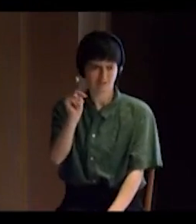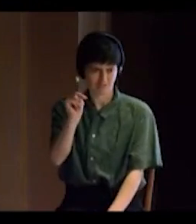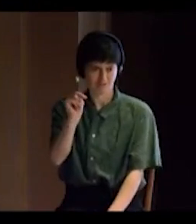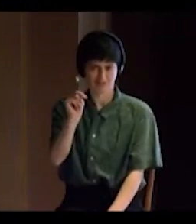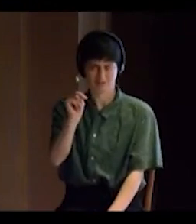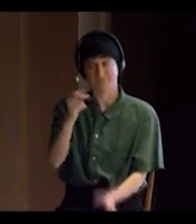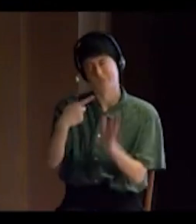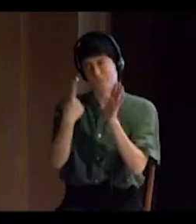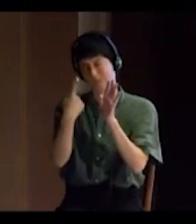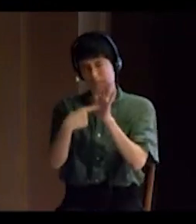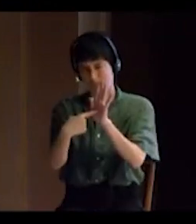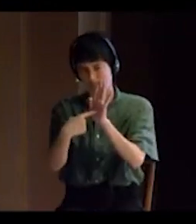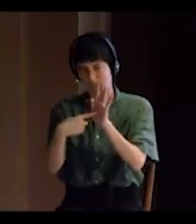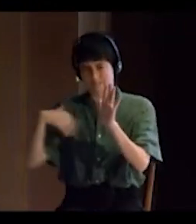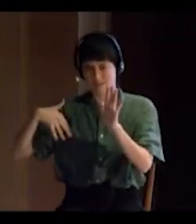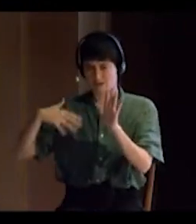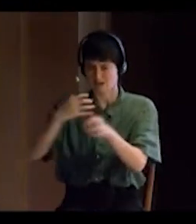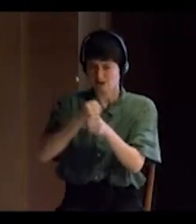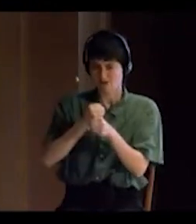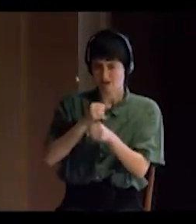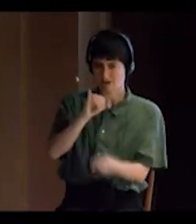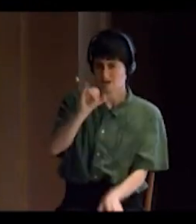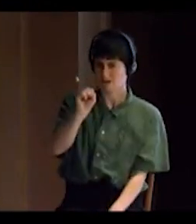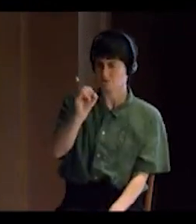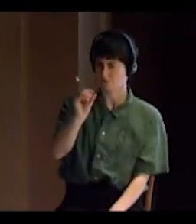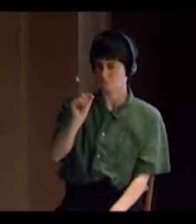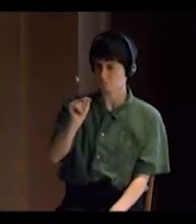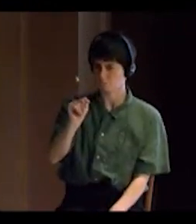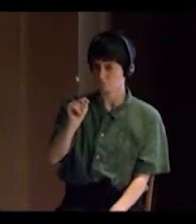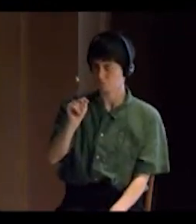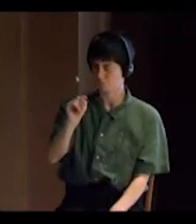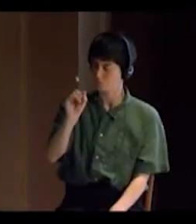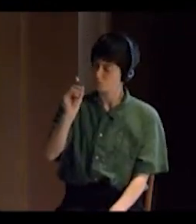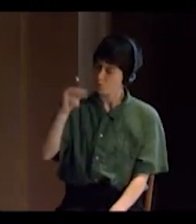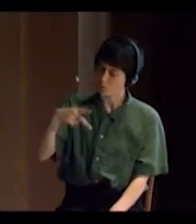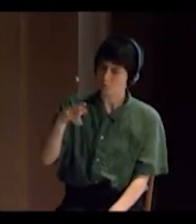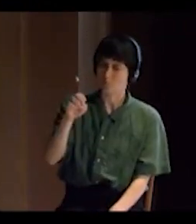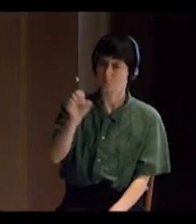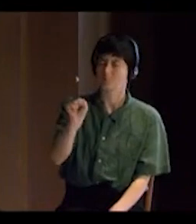so possibly from the teeth, they can start to get some of these markers that you talk about.